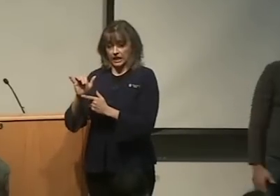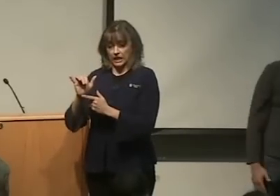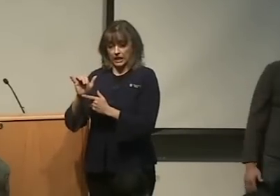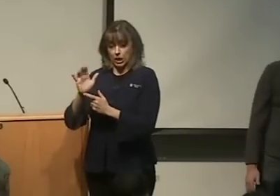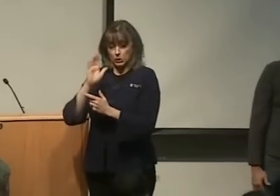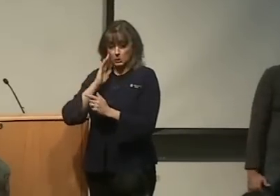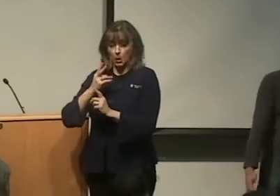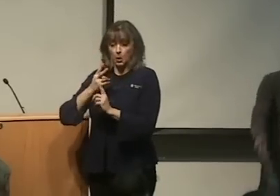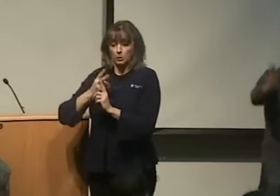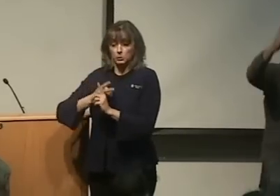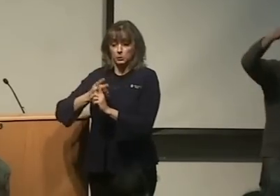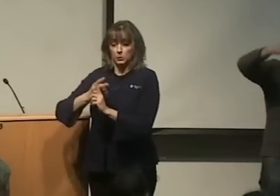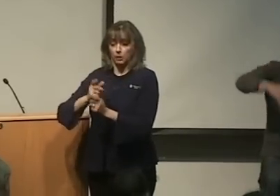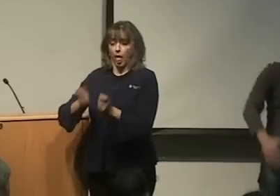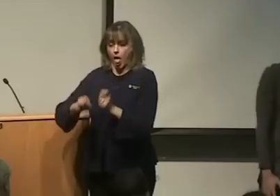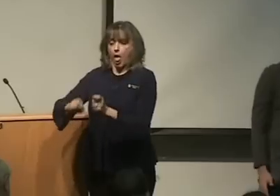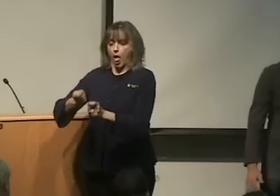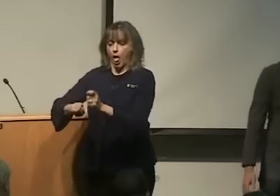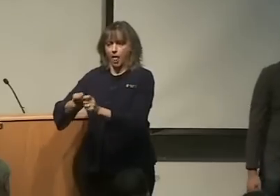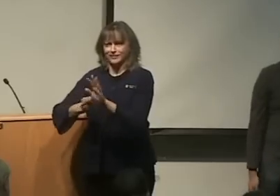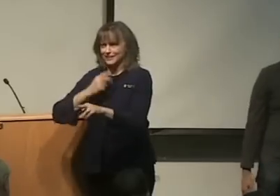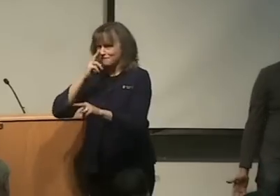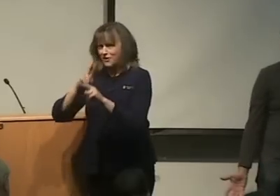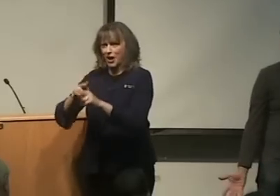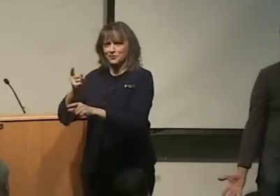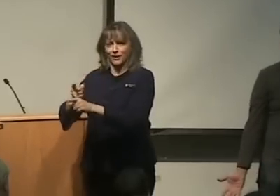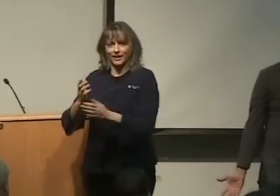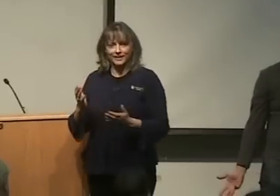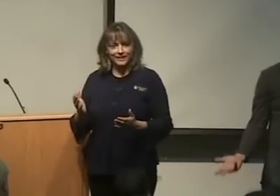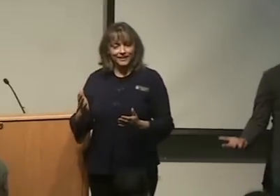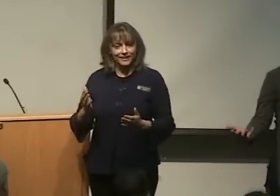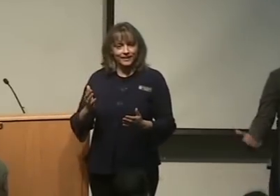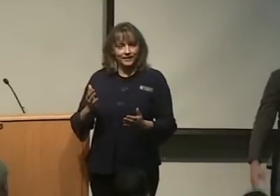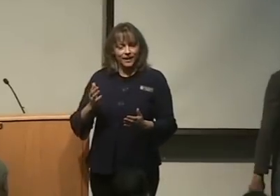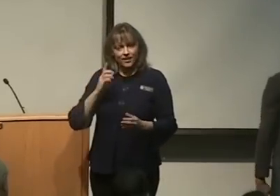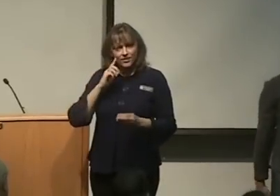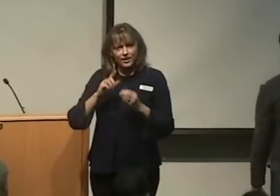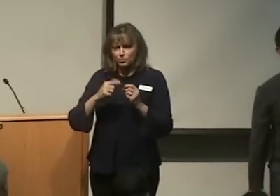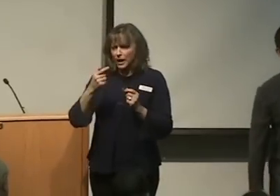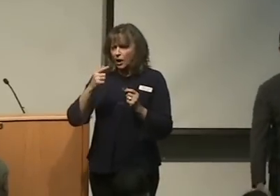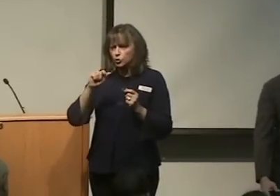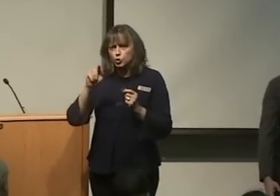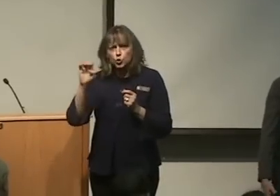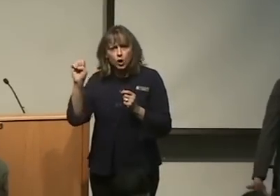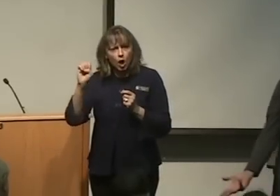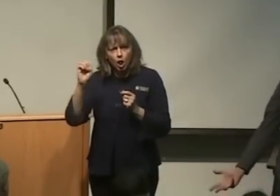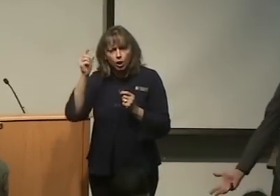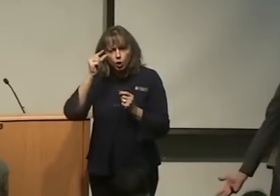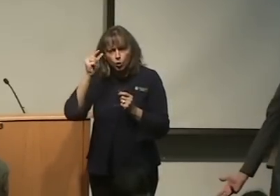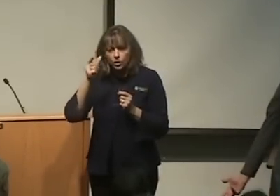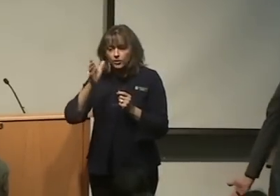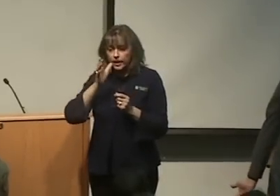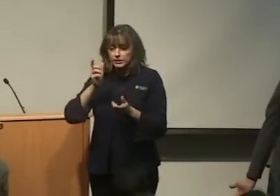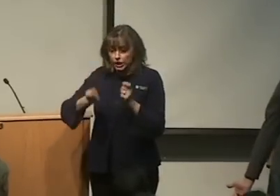of months just for the heck of it. I mean think about working at a place like Google where they just mess with it all the time just for fun